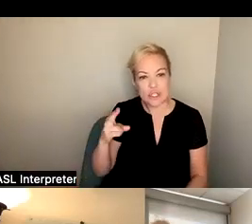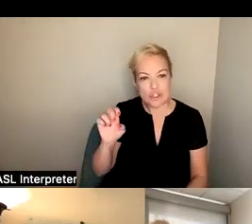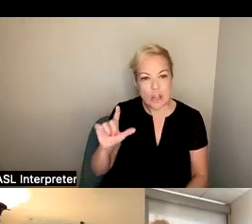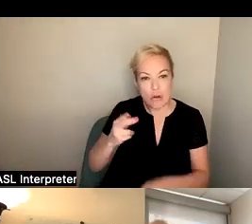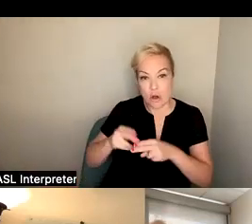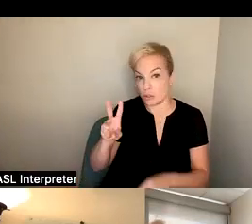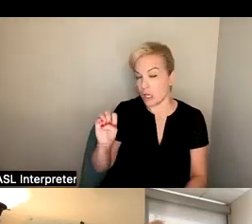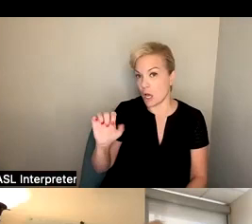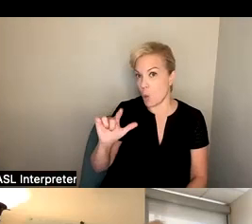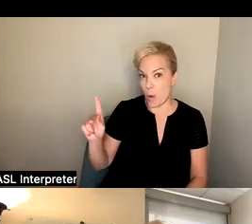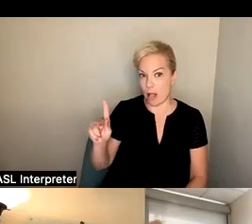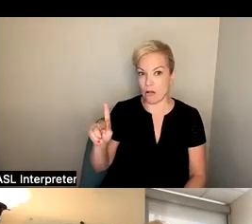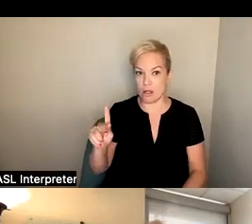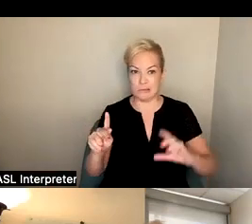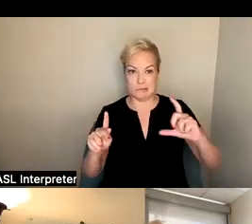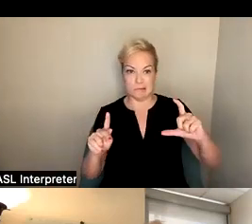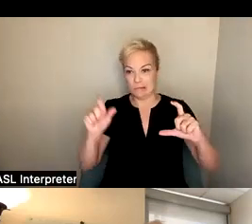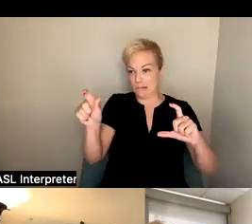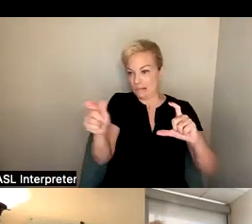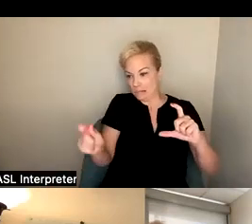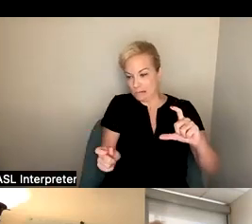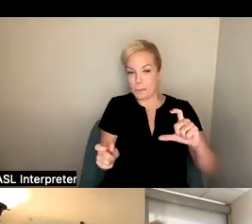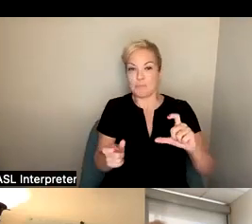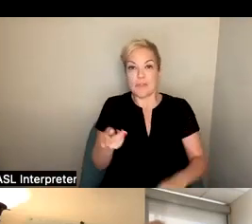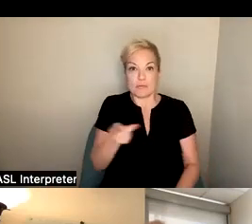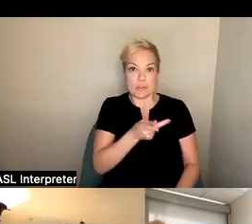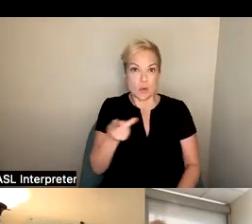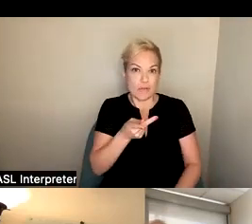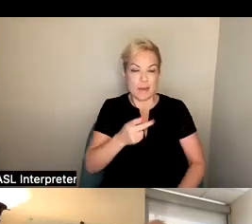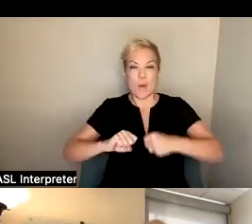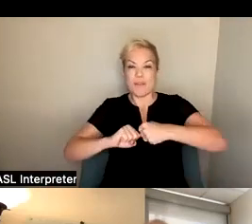what's interesting is that these two shells become the foundational basis for wampum, which is a form